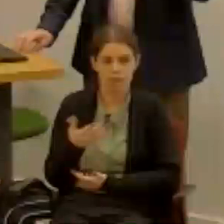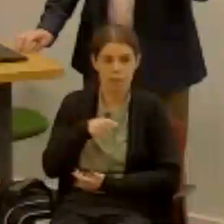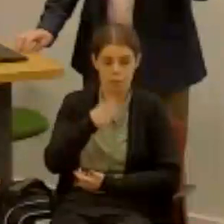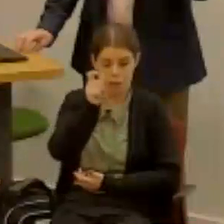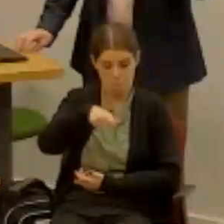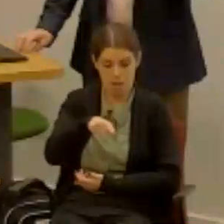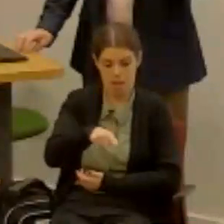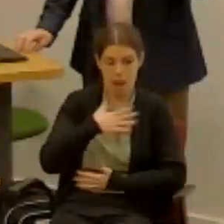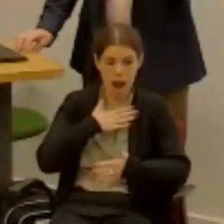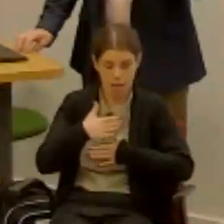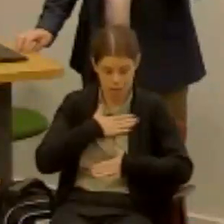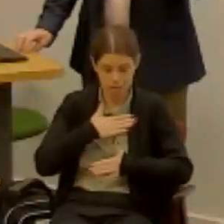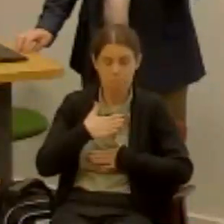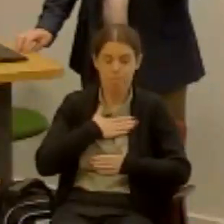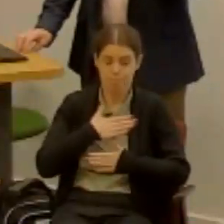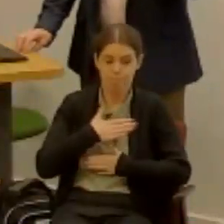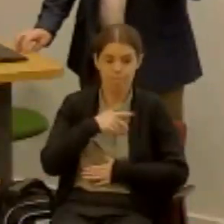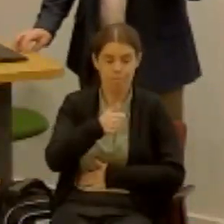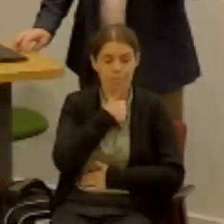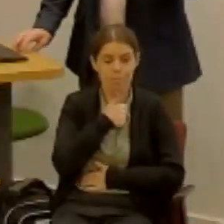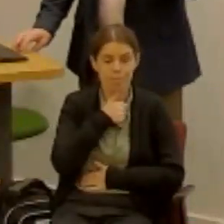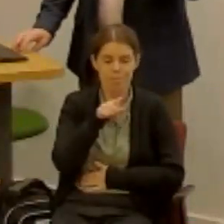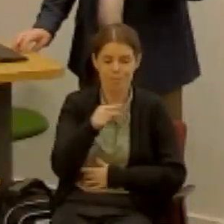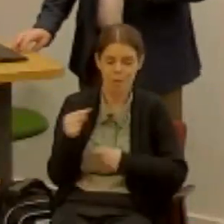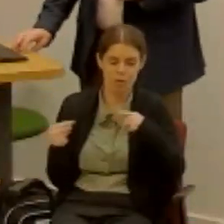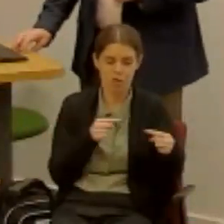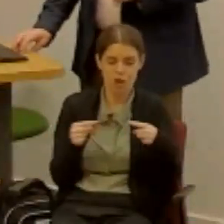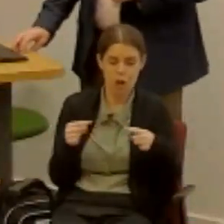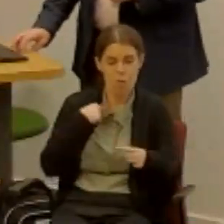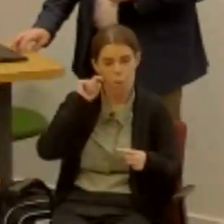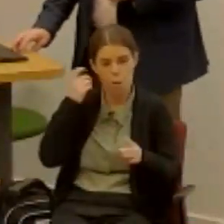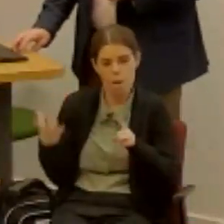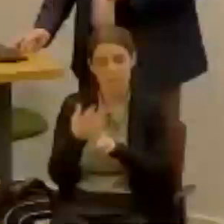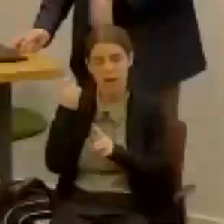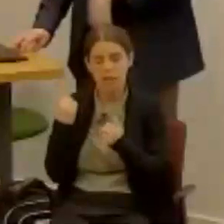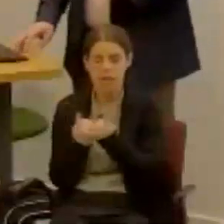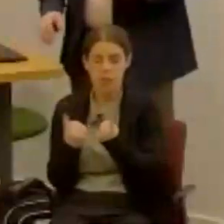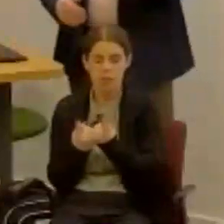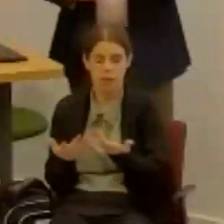Men said, so we'll get a bit of a challenge, but we'll figure out something in terms of